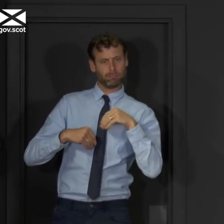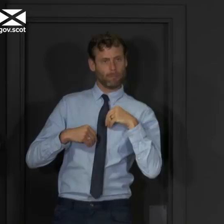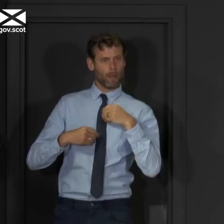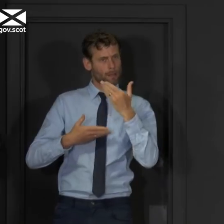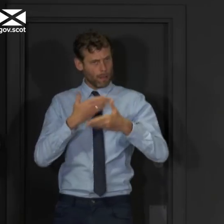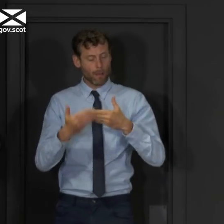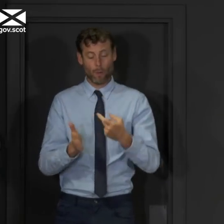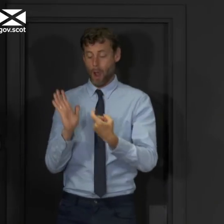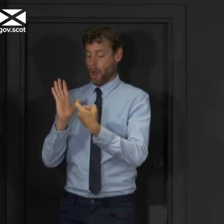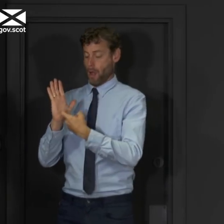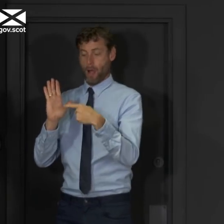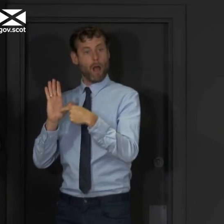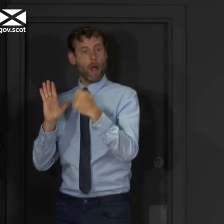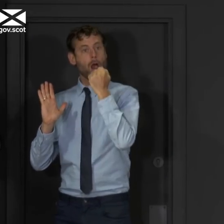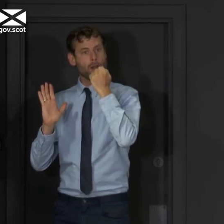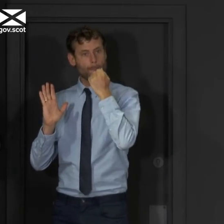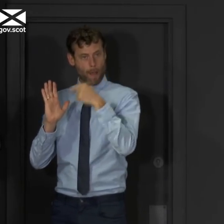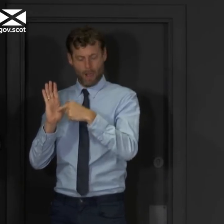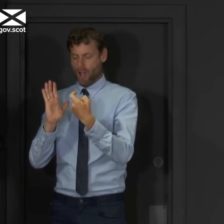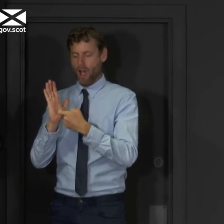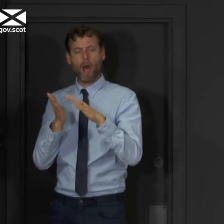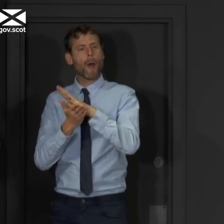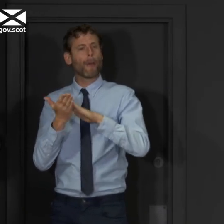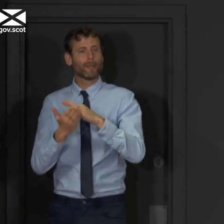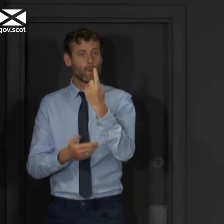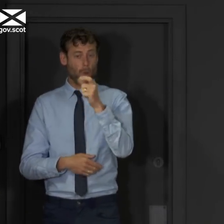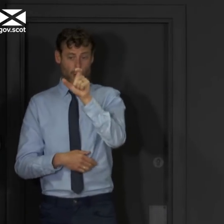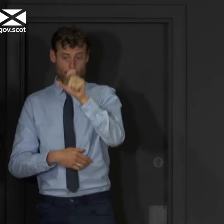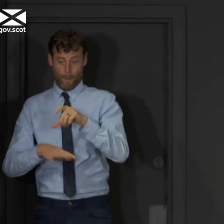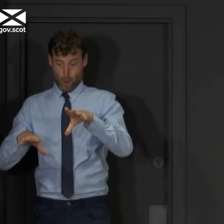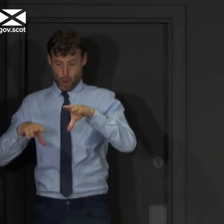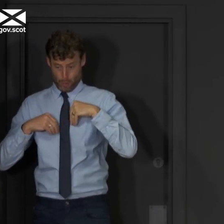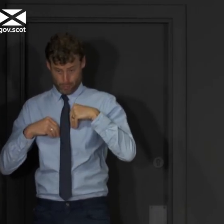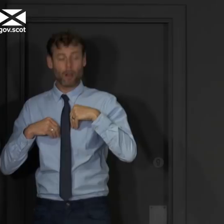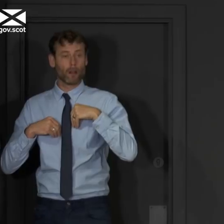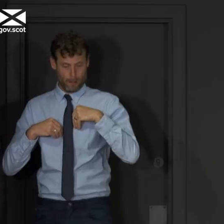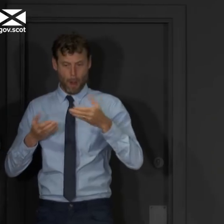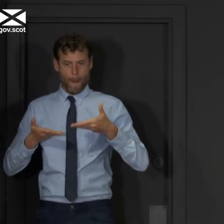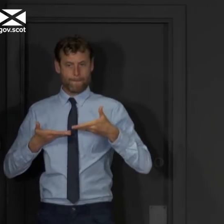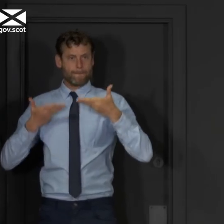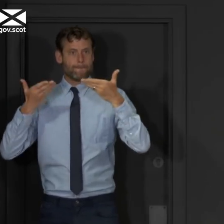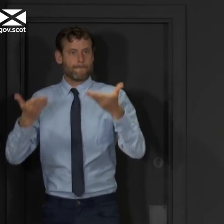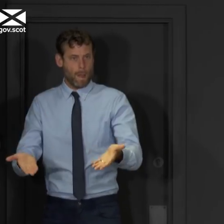As you will recall, the R number shows the rate at which this virus is reproducing. So